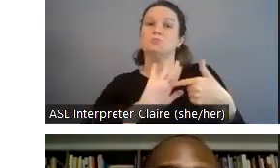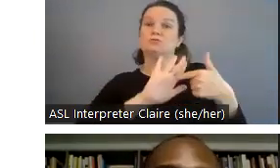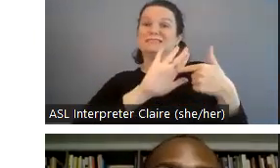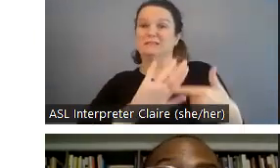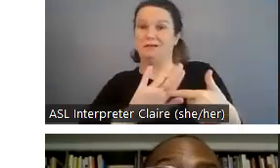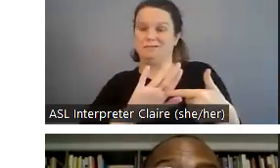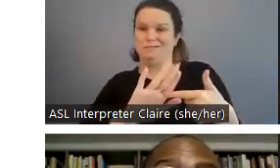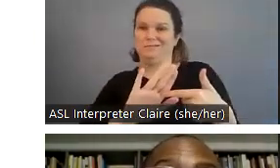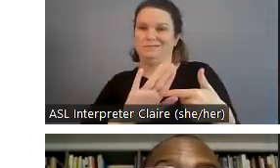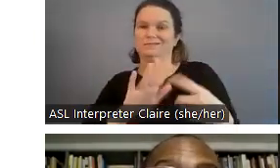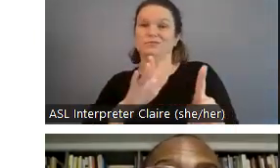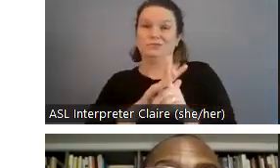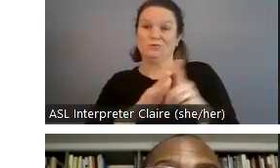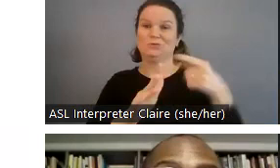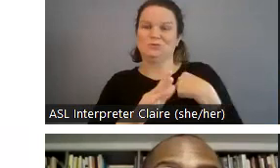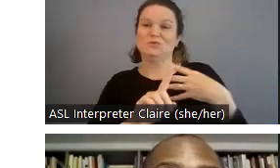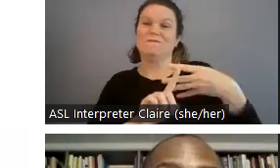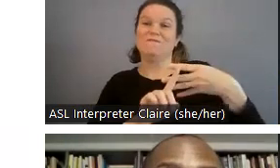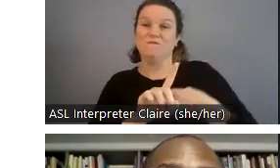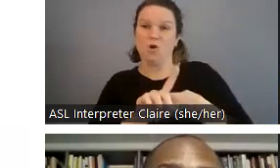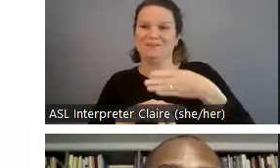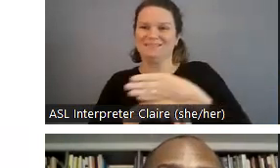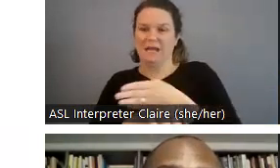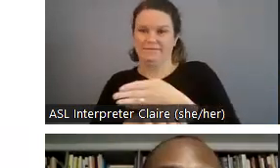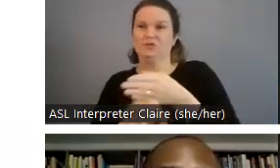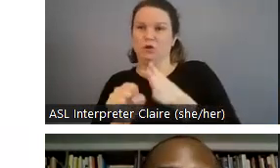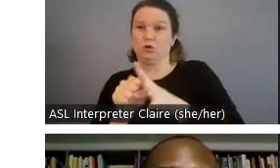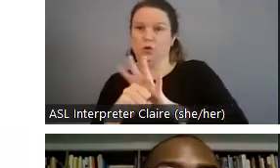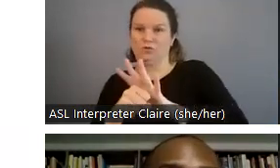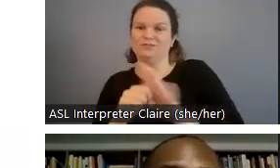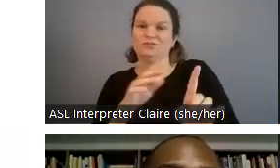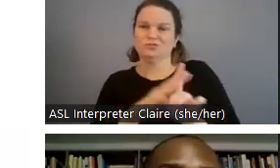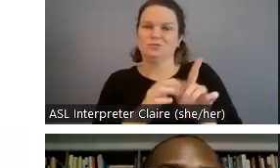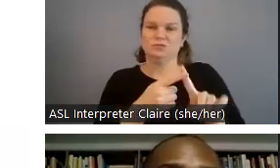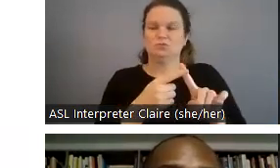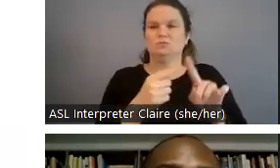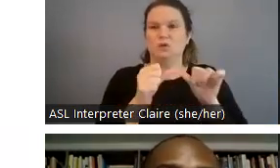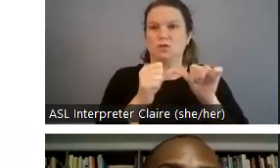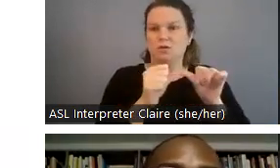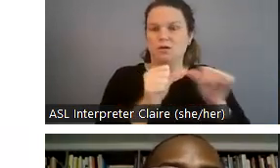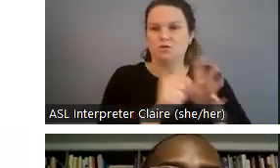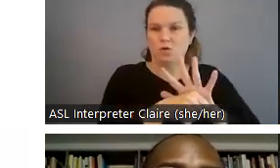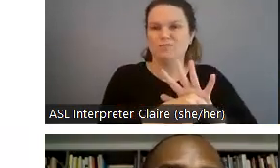Specialty Clinic four months after her acute COVID illness, describing fatigue